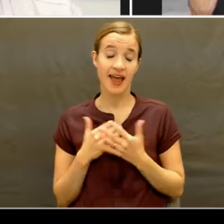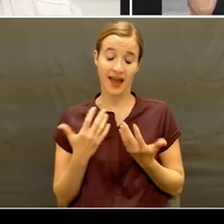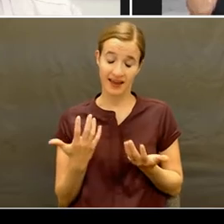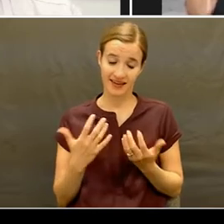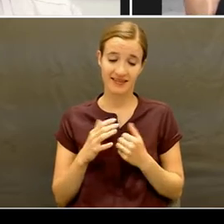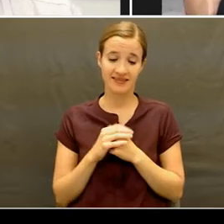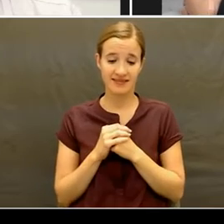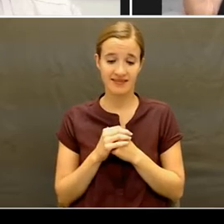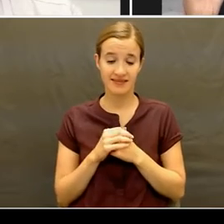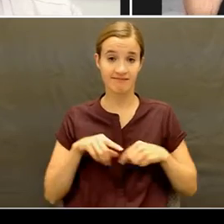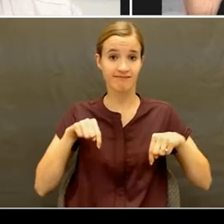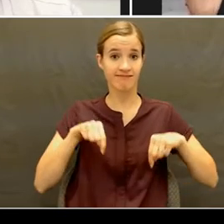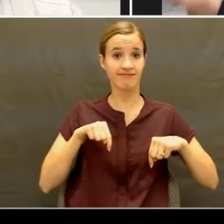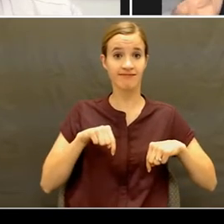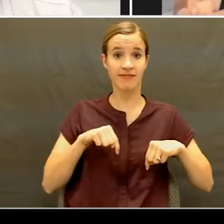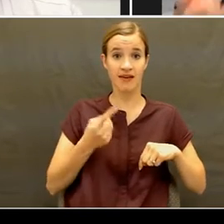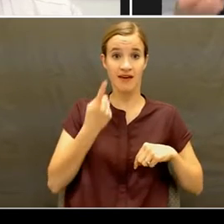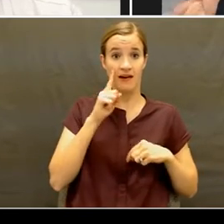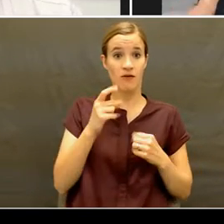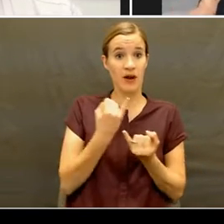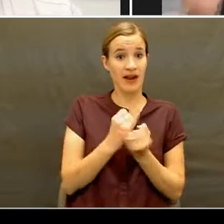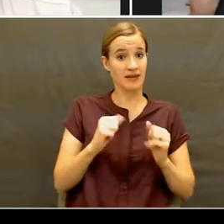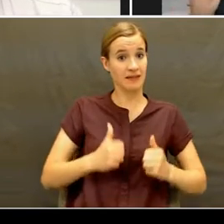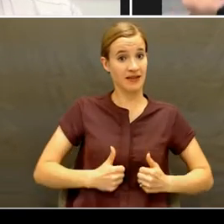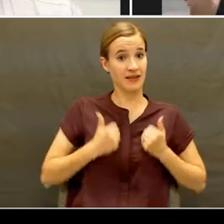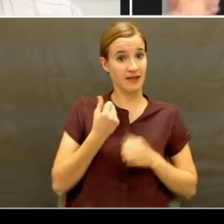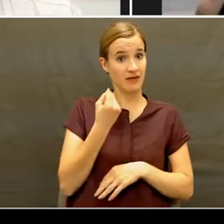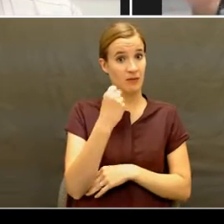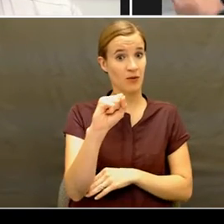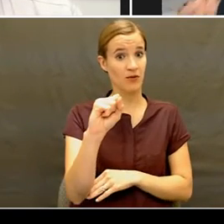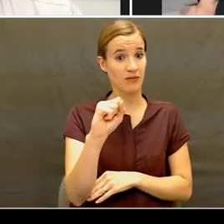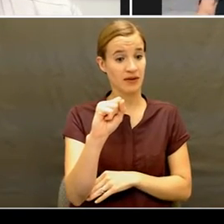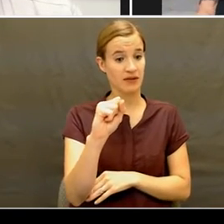Living Movement, you know, we want the community we want to be a part of the community. I mean,